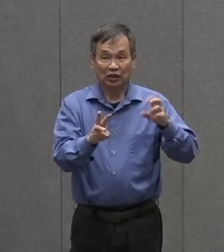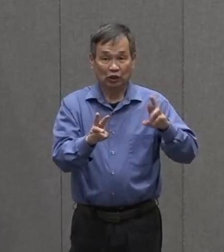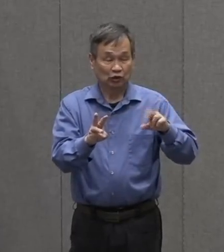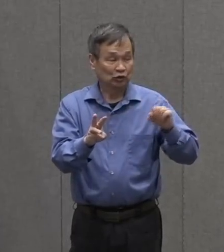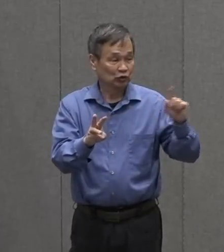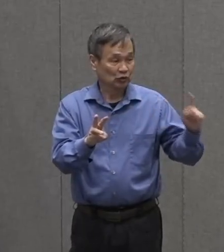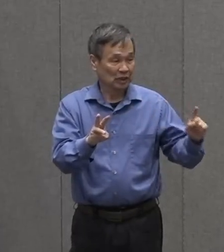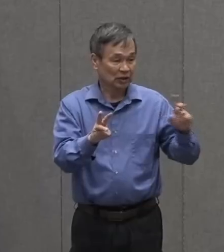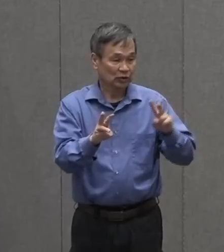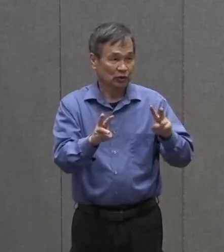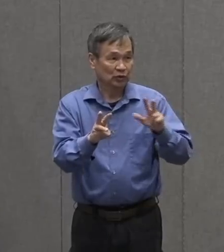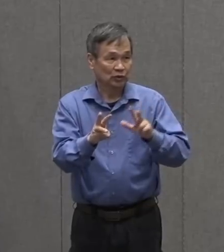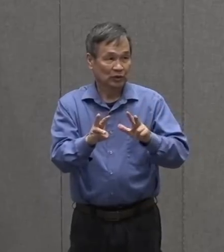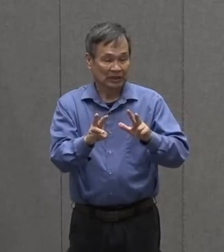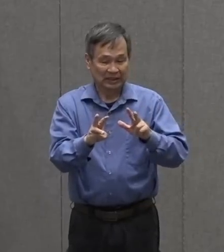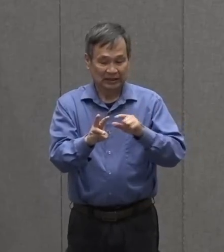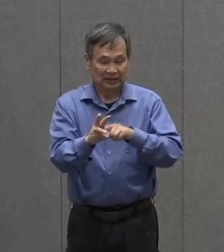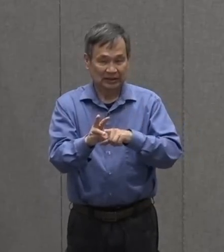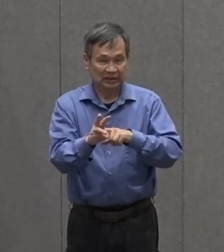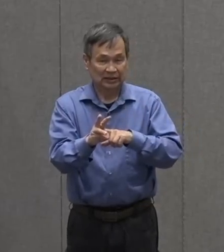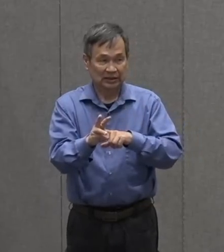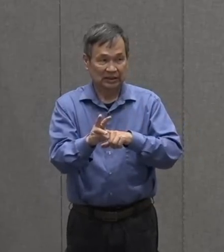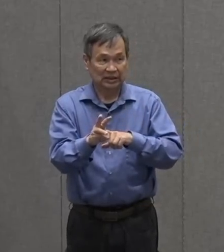Do you notice something that's also in here?